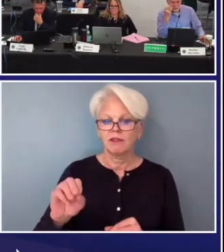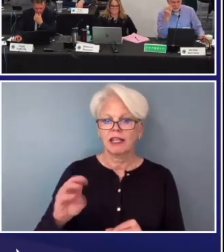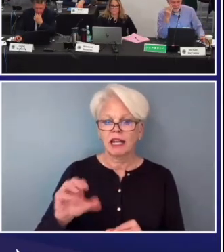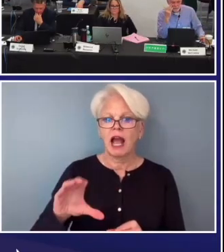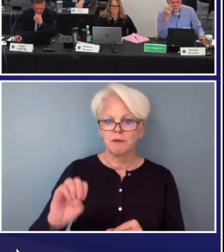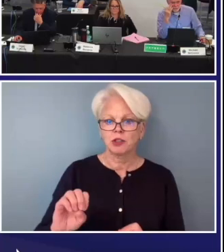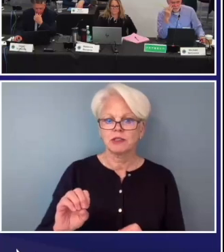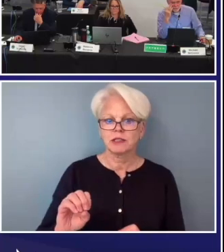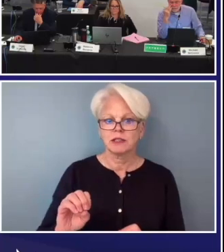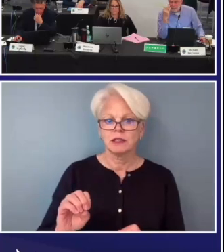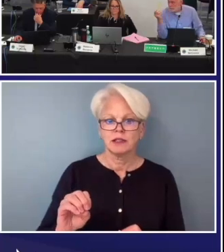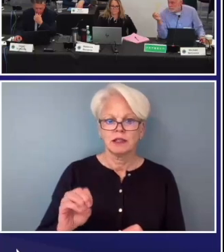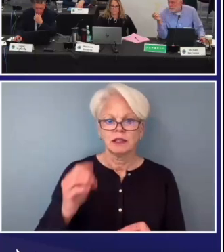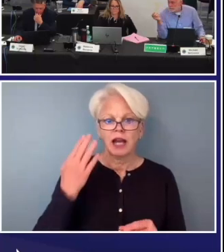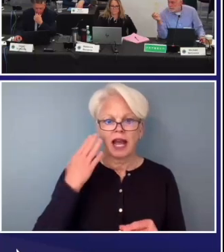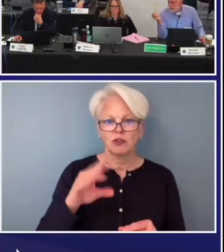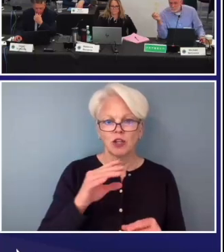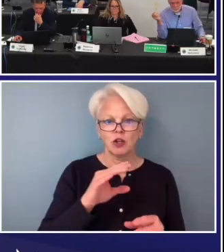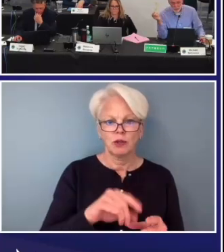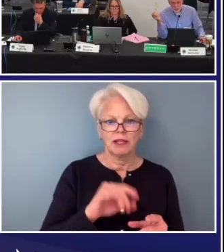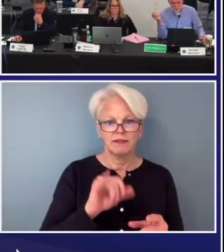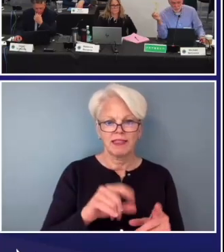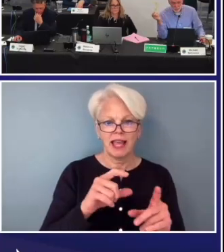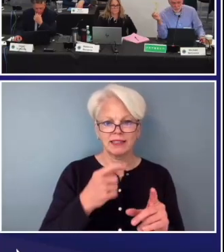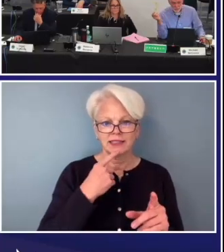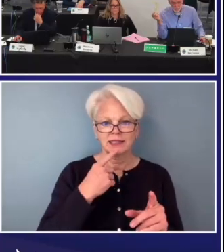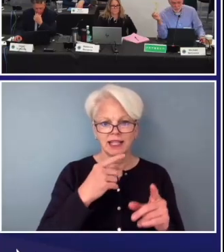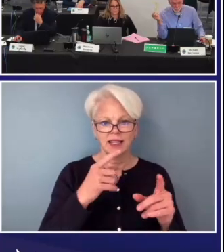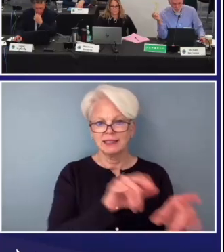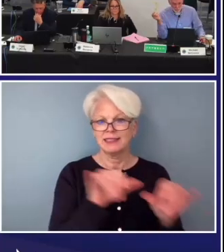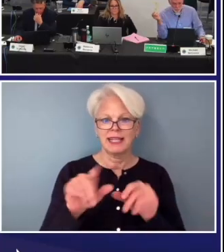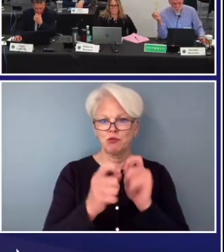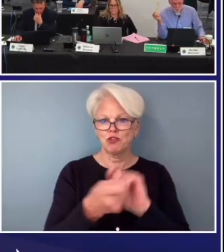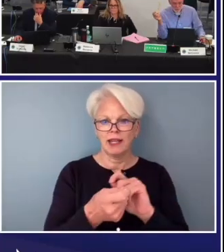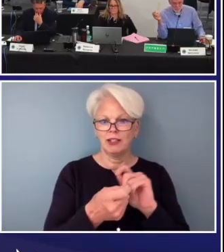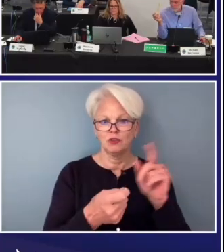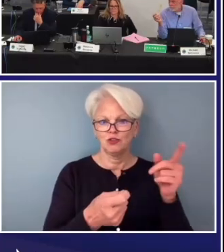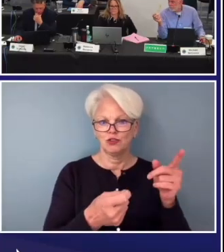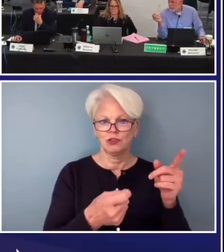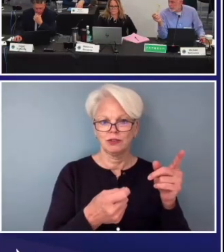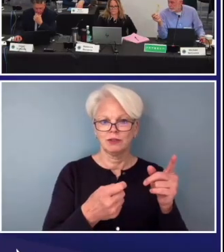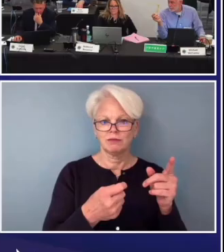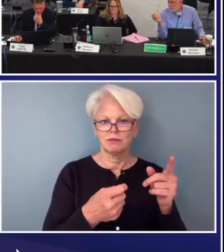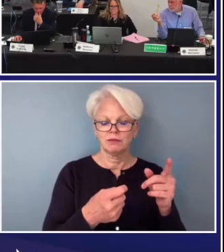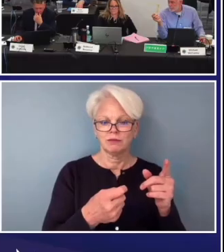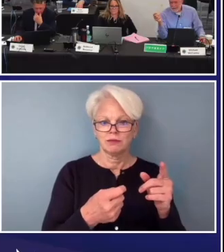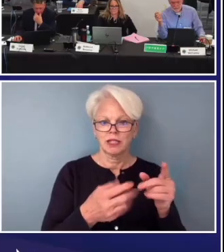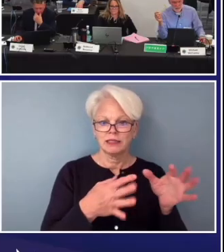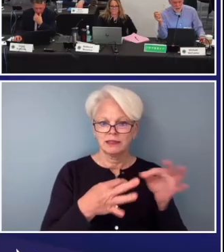of Jennifer, if you think that, that same change should apply here in Roman at 4 defining line of commerce.